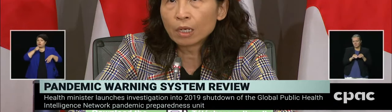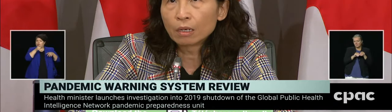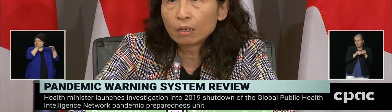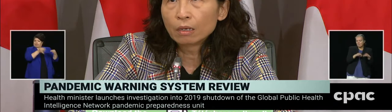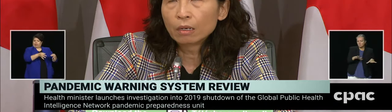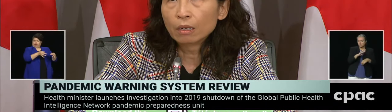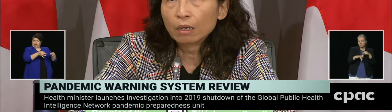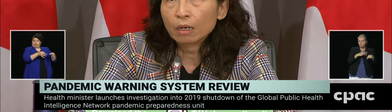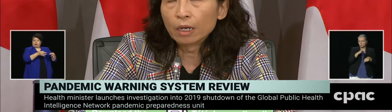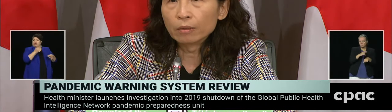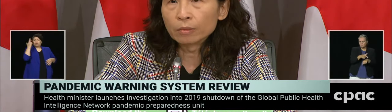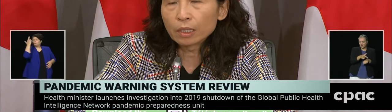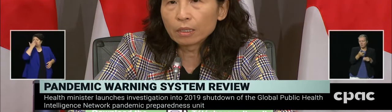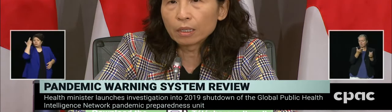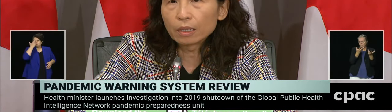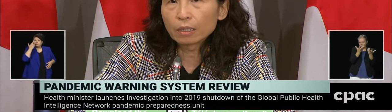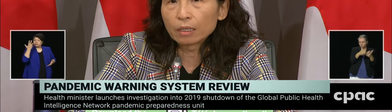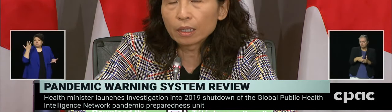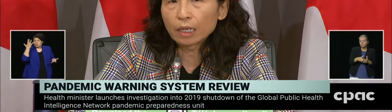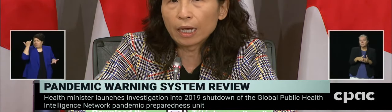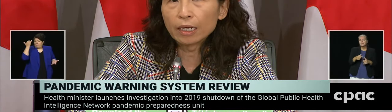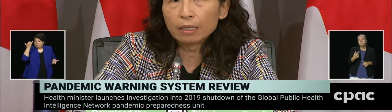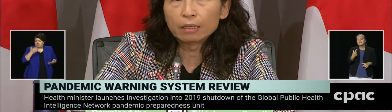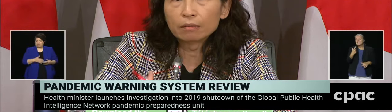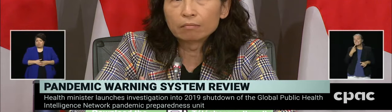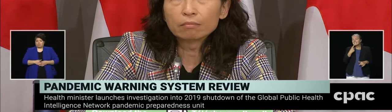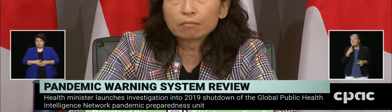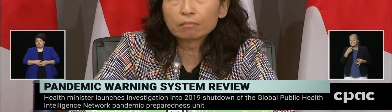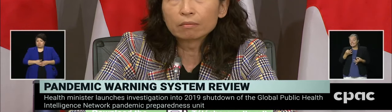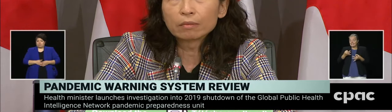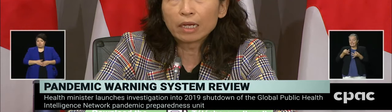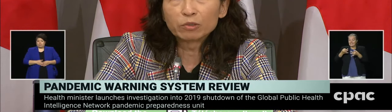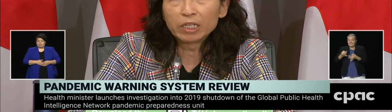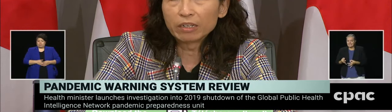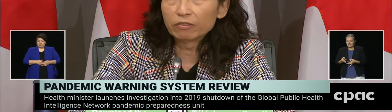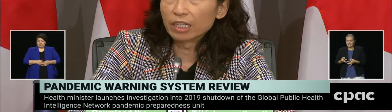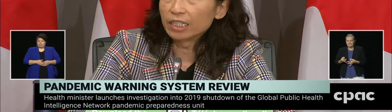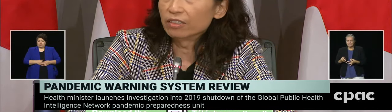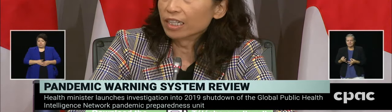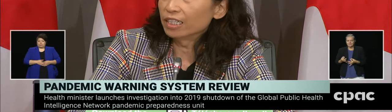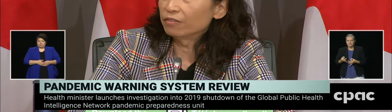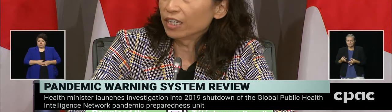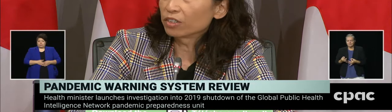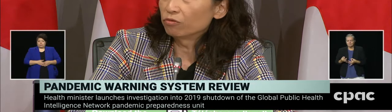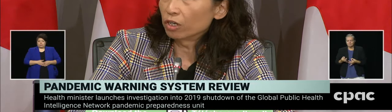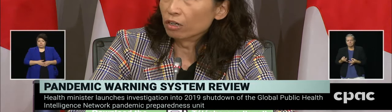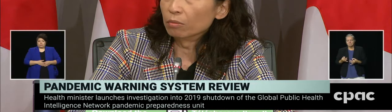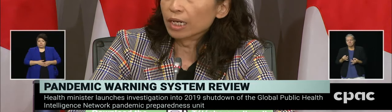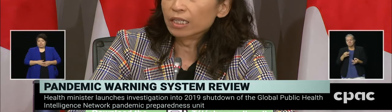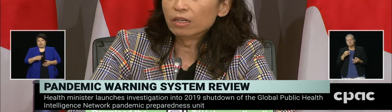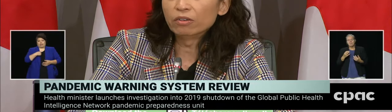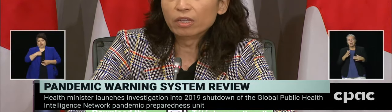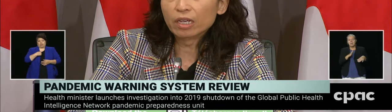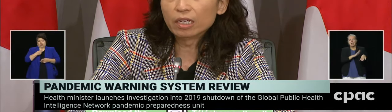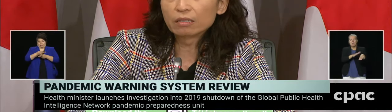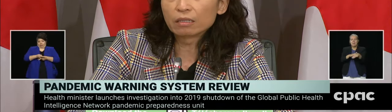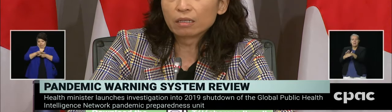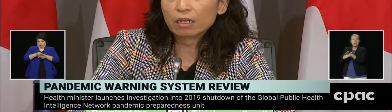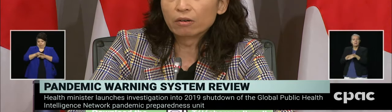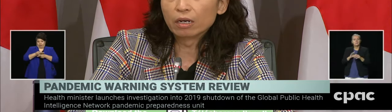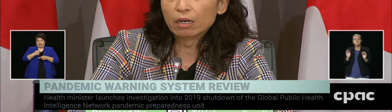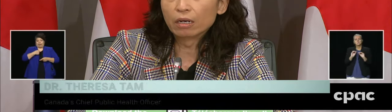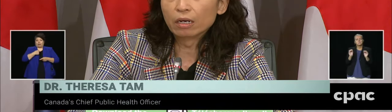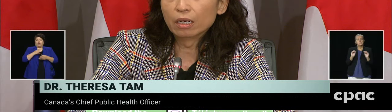WAS THE RATIONALE FOR IT?